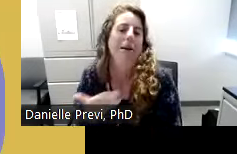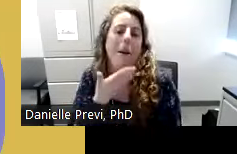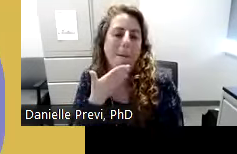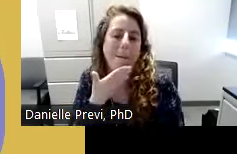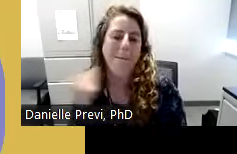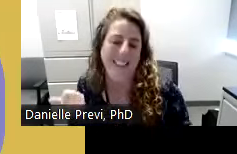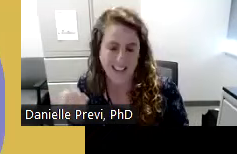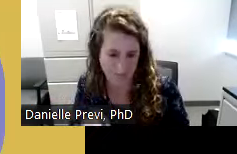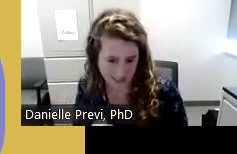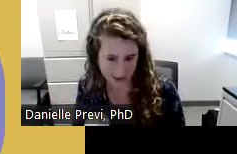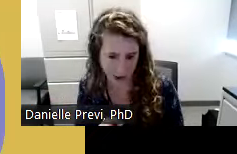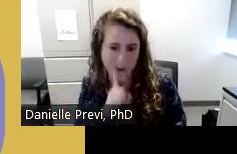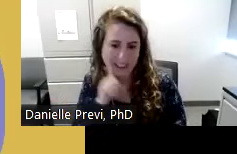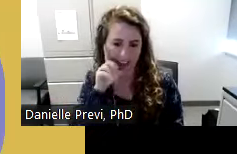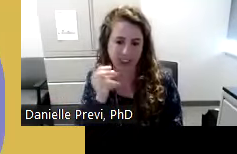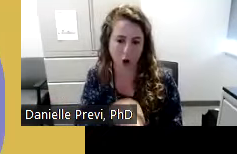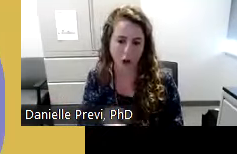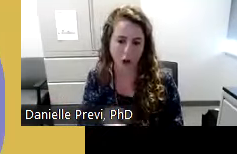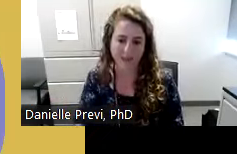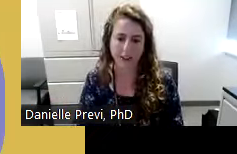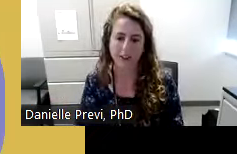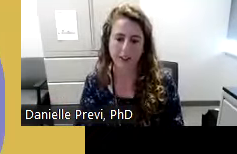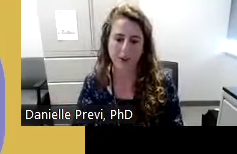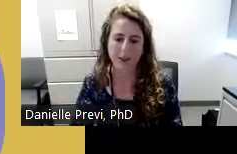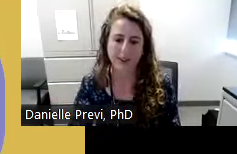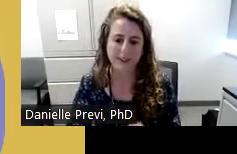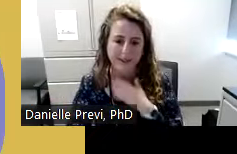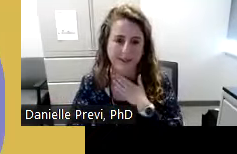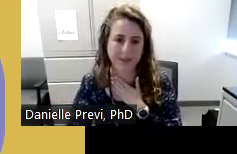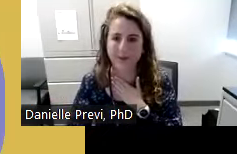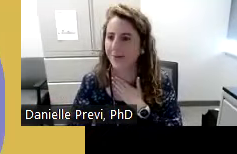identifies. So my suggestion is the best bet is to use deaf and hard of hearing because